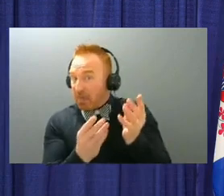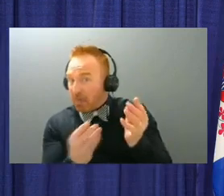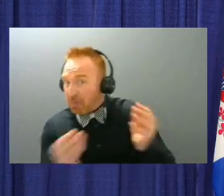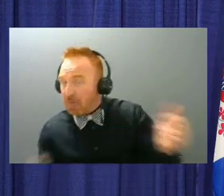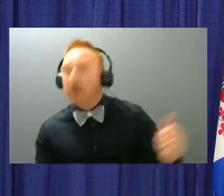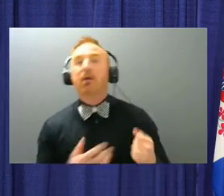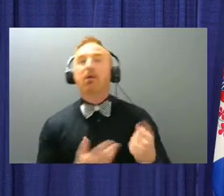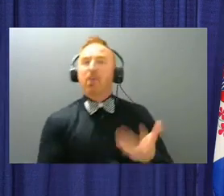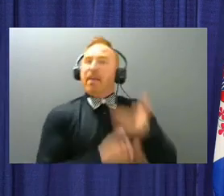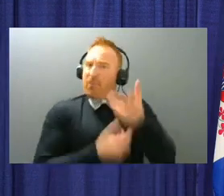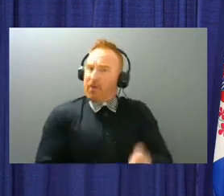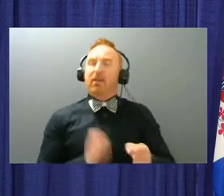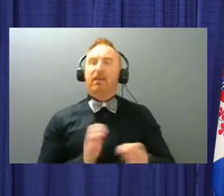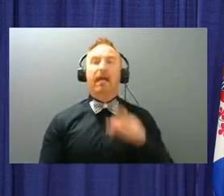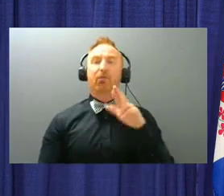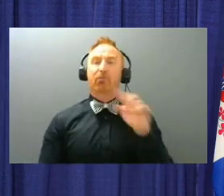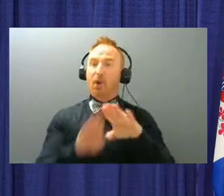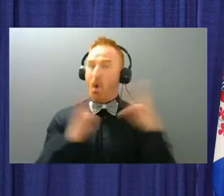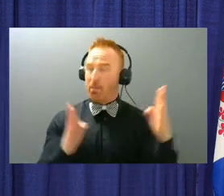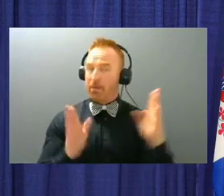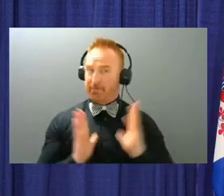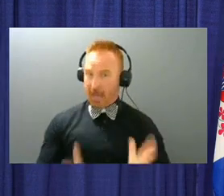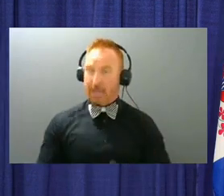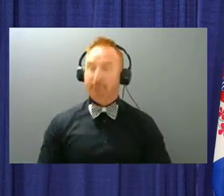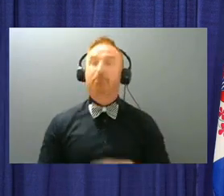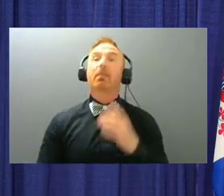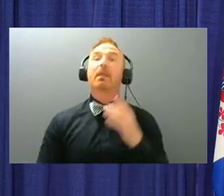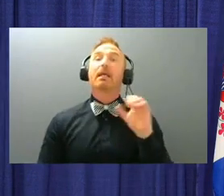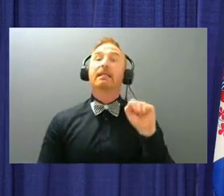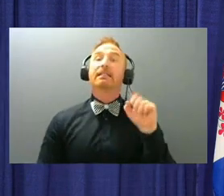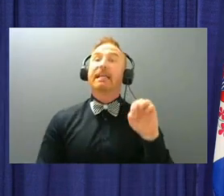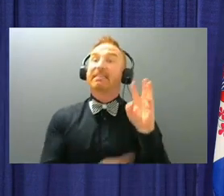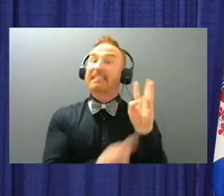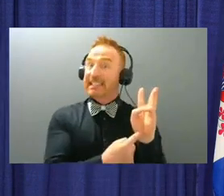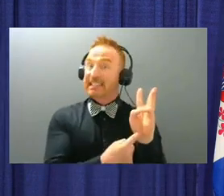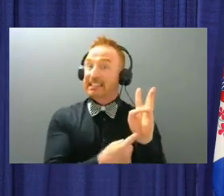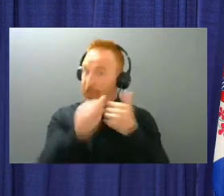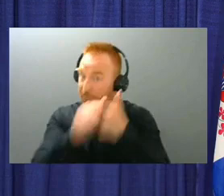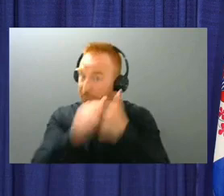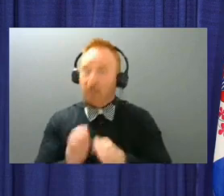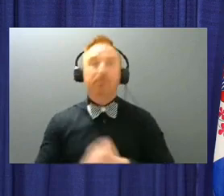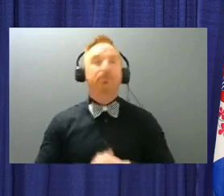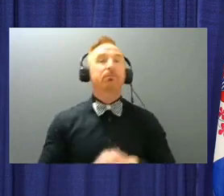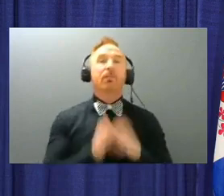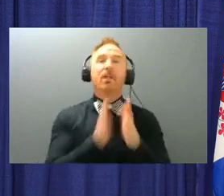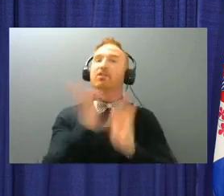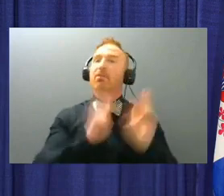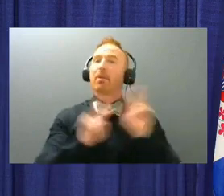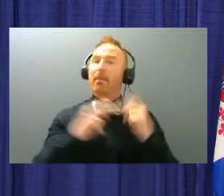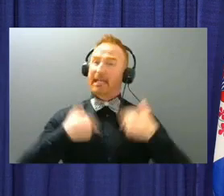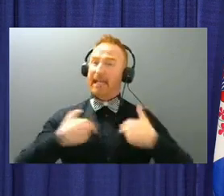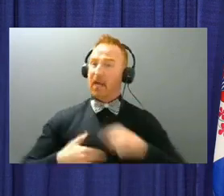reopening measures are stable, that we can follow all the Safe Six and public health measures. Then we can take another look at